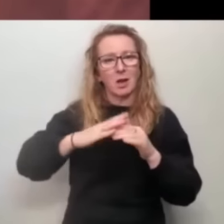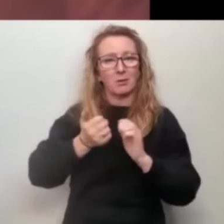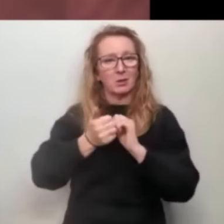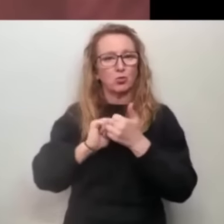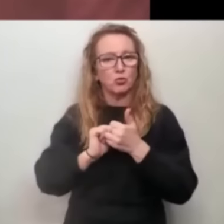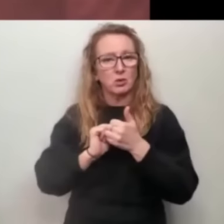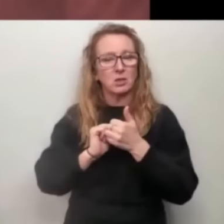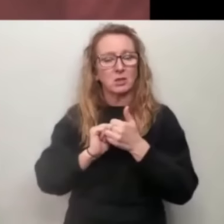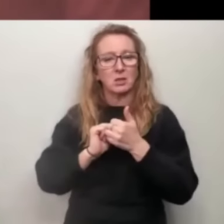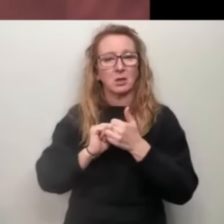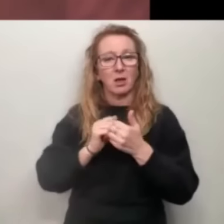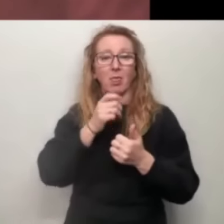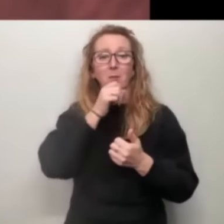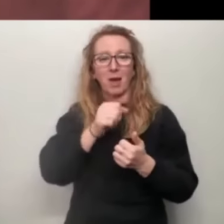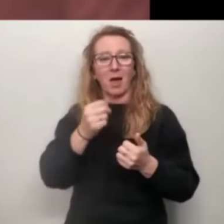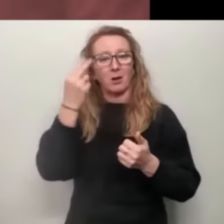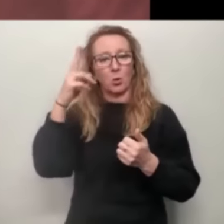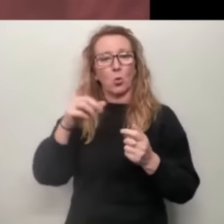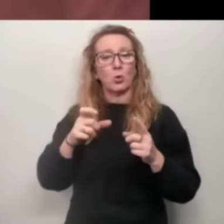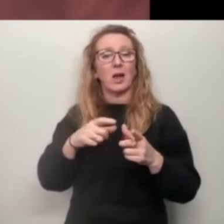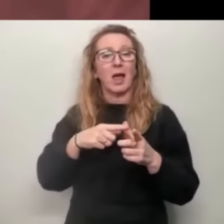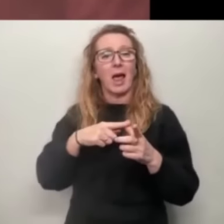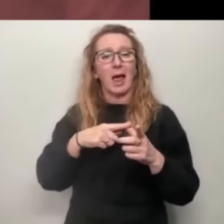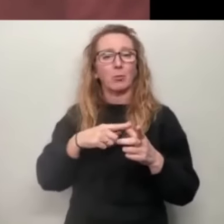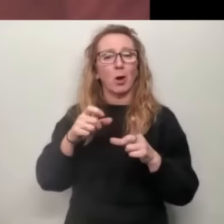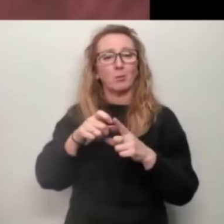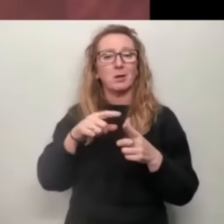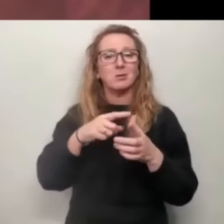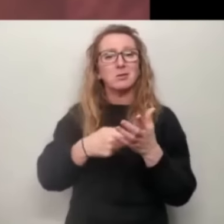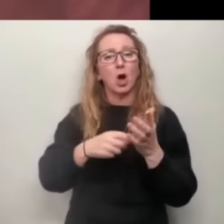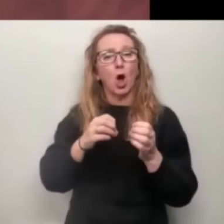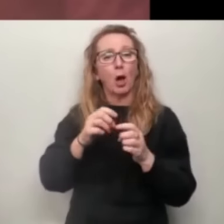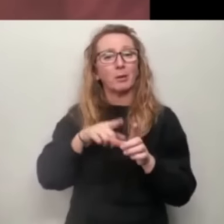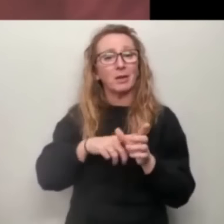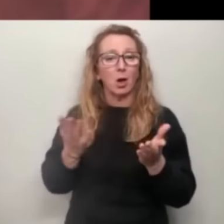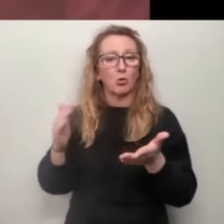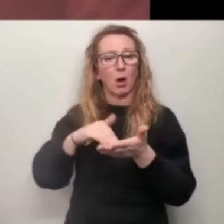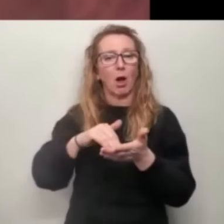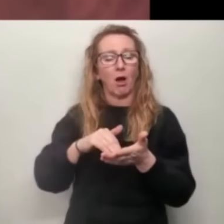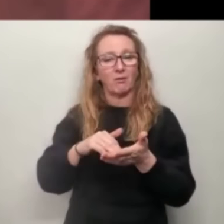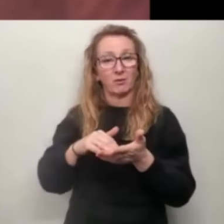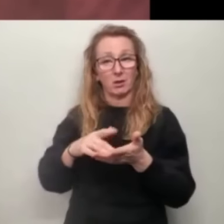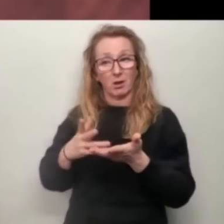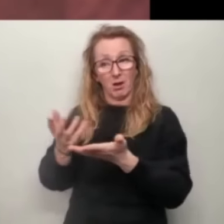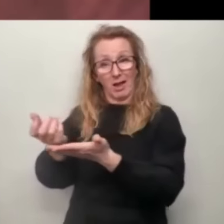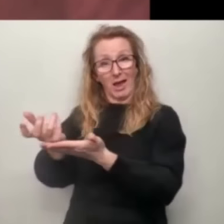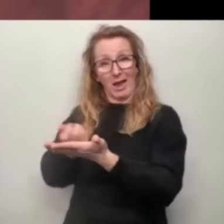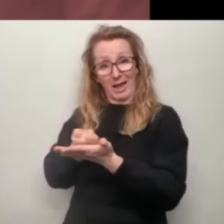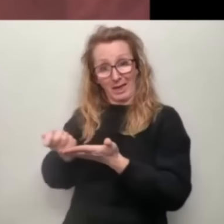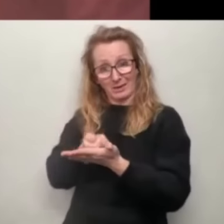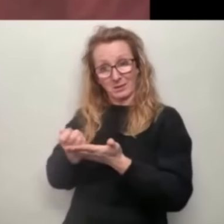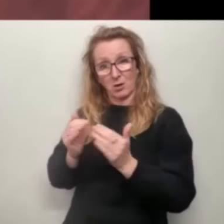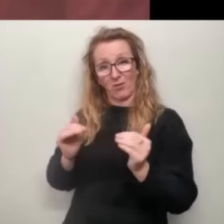that a gentleman called Abraham Darby arrived, taking the lease of the Upper Furnace in 1708